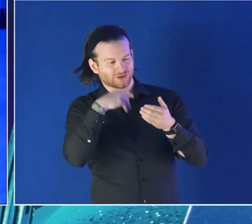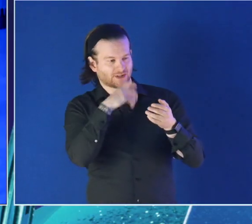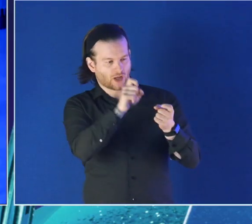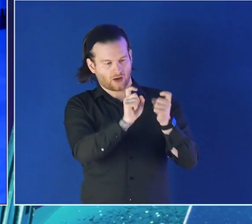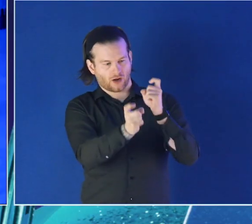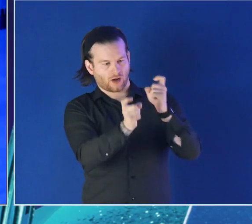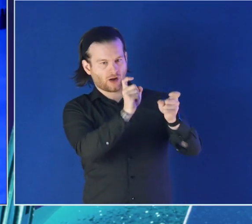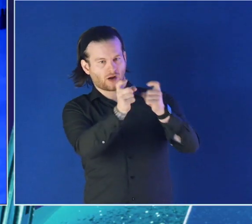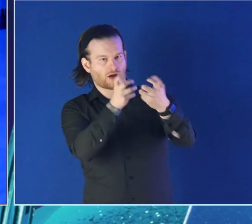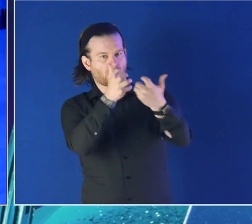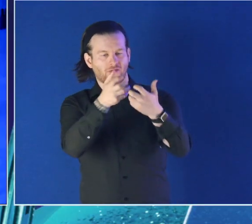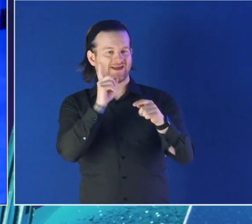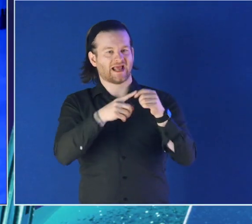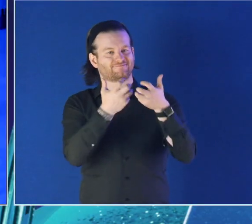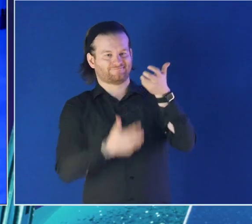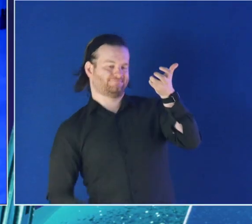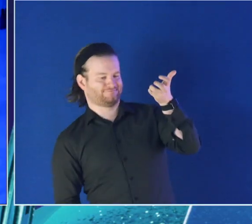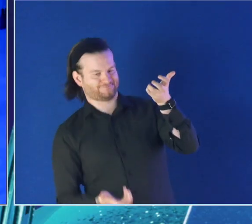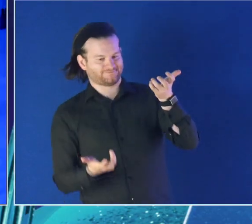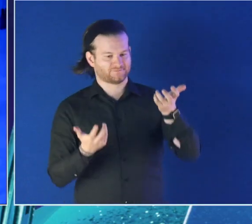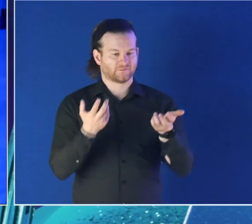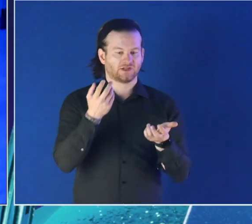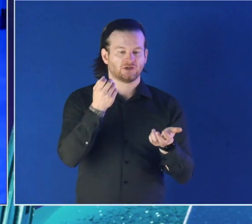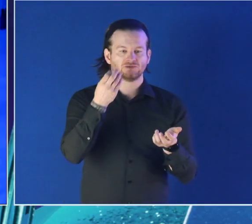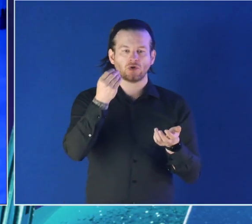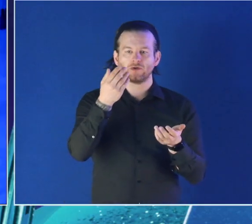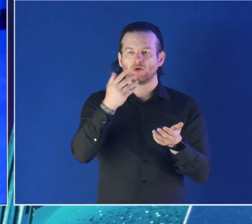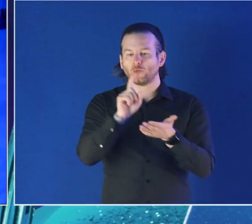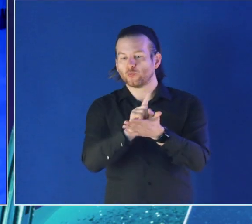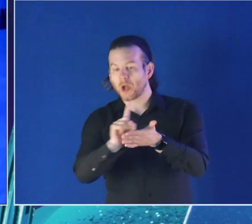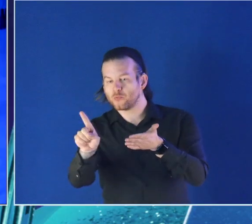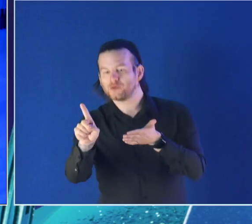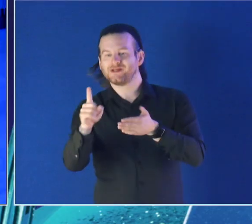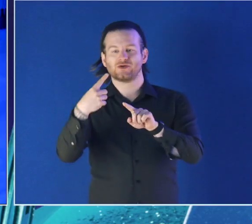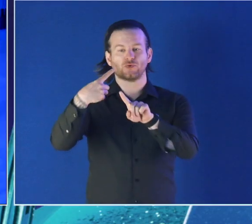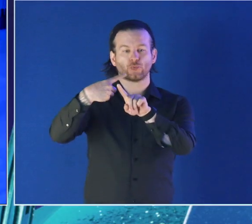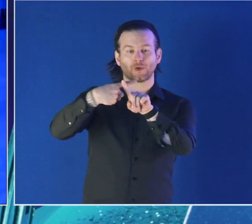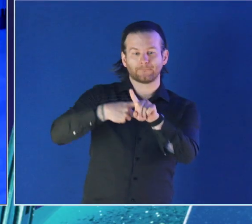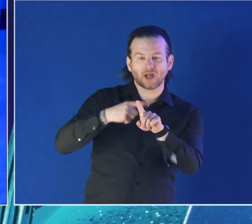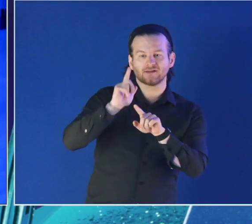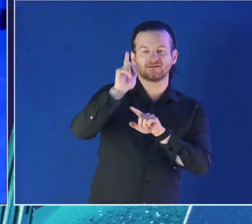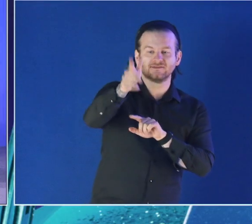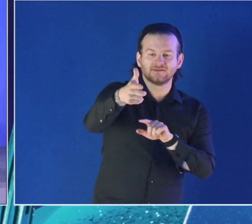out in a week, a month, a year, they have access to. Mm-hm.